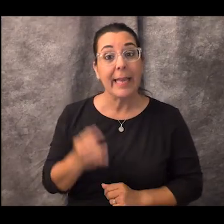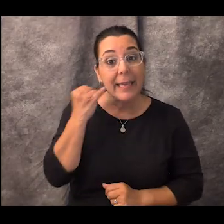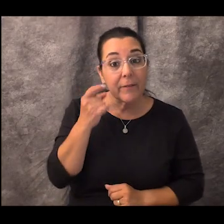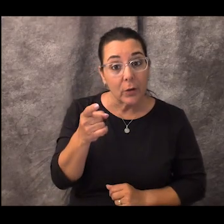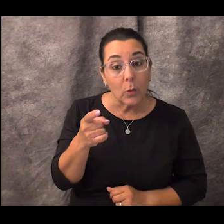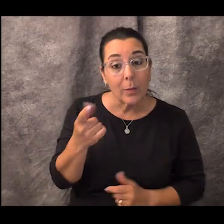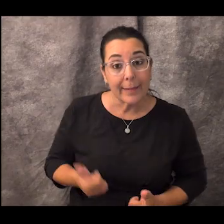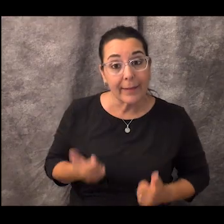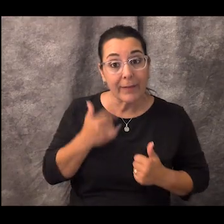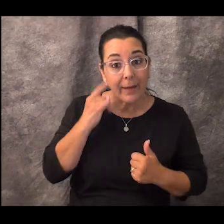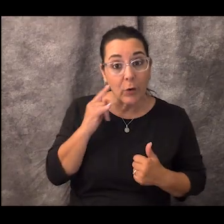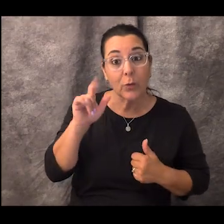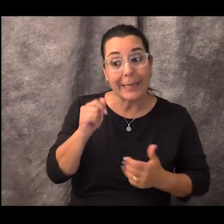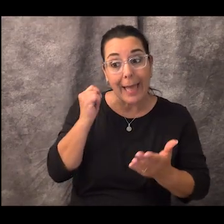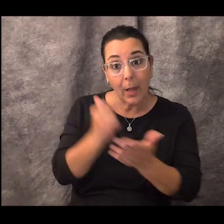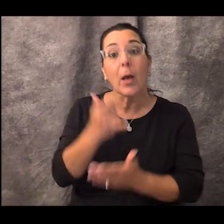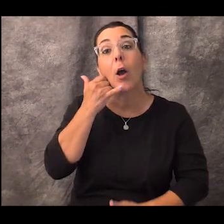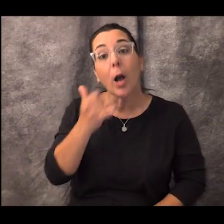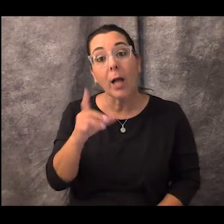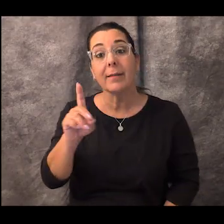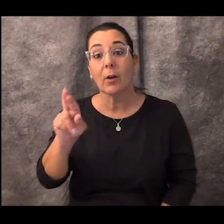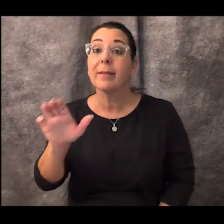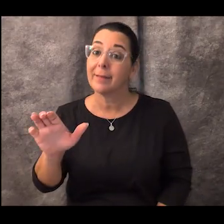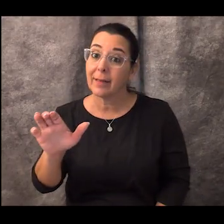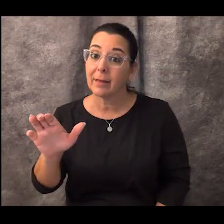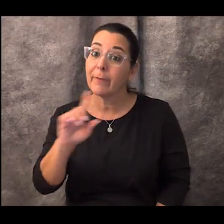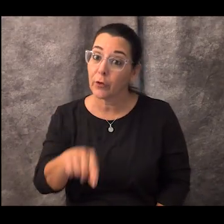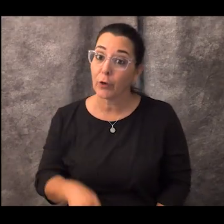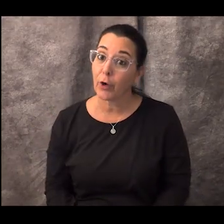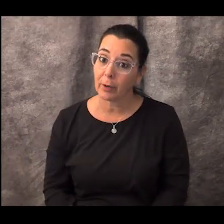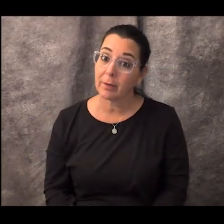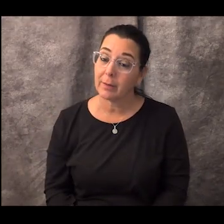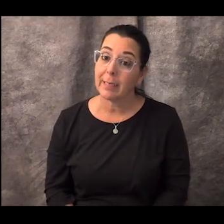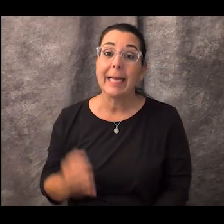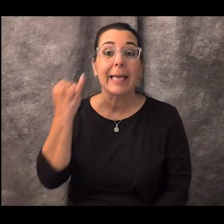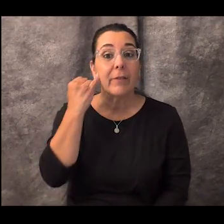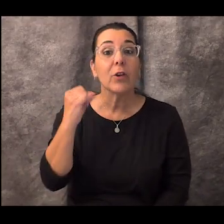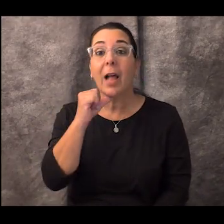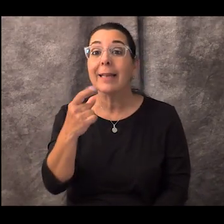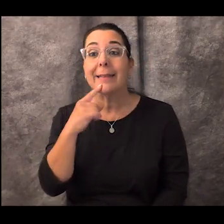about voting or need assistance, call Disability Rights California for sure. If you're not going to shout it out, Eric, I'm going to shout it out.